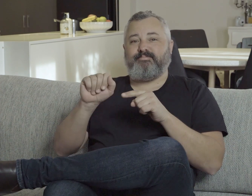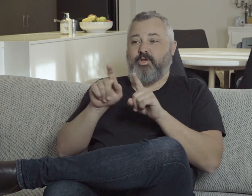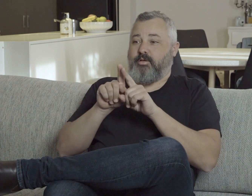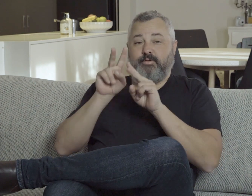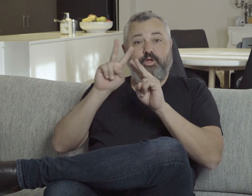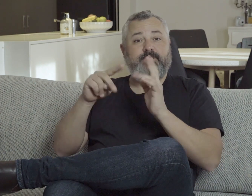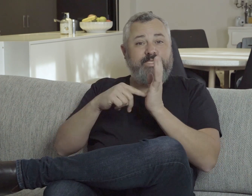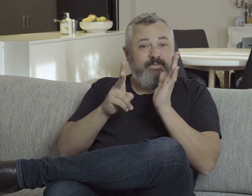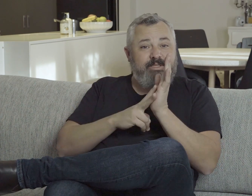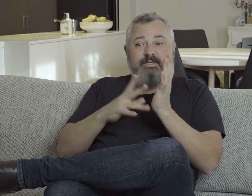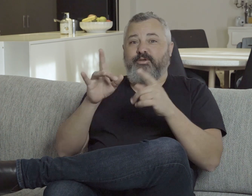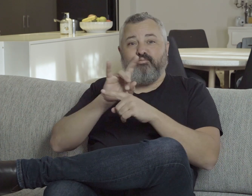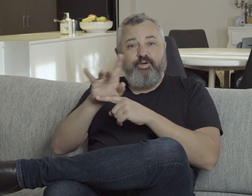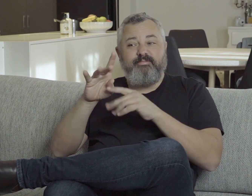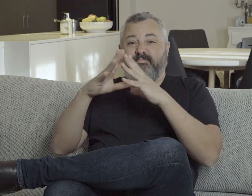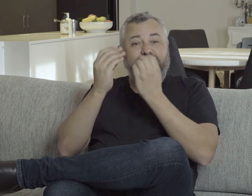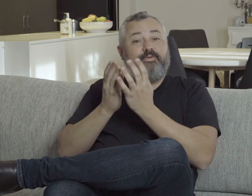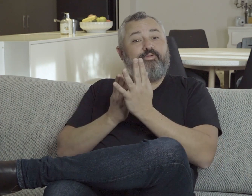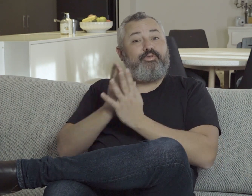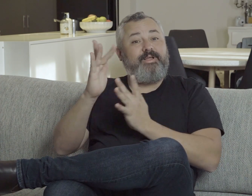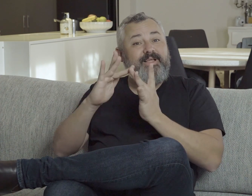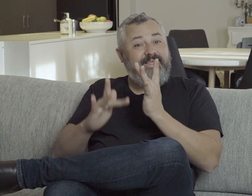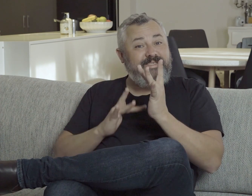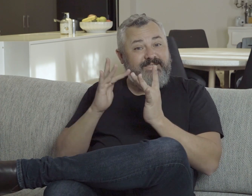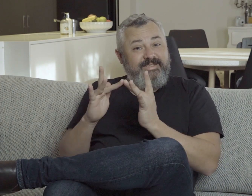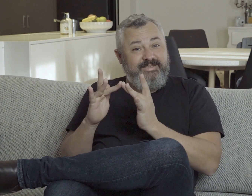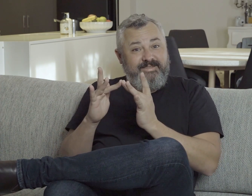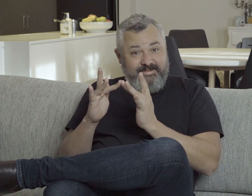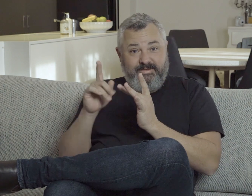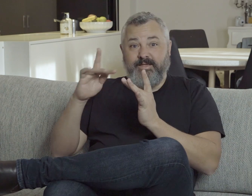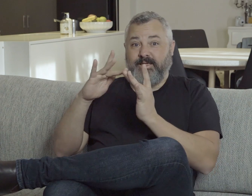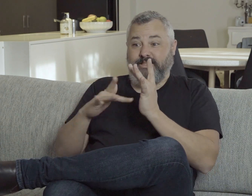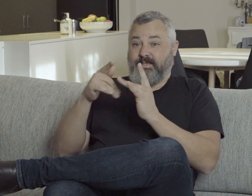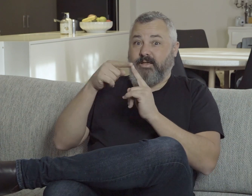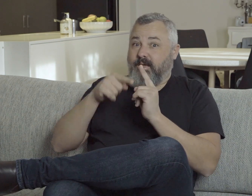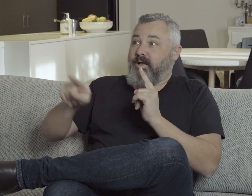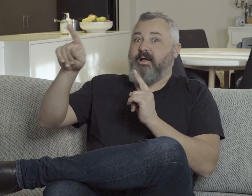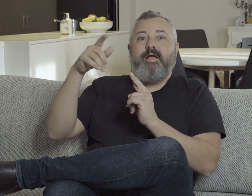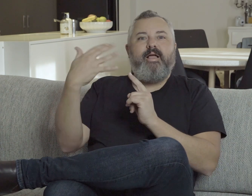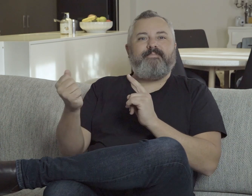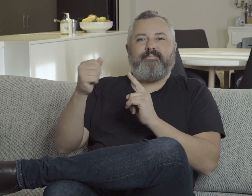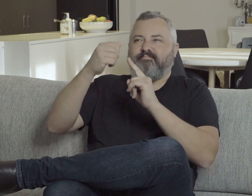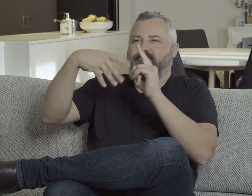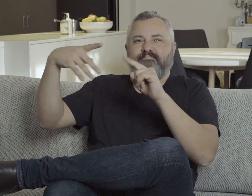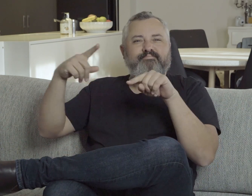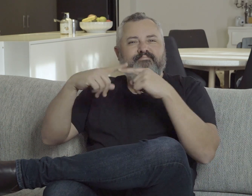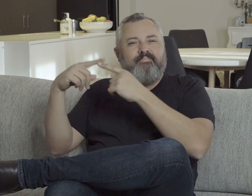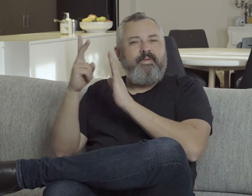or movies, but using the internet to do so. By using the internet, you're able to access an exhaustive catalog